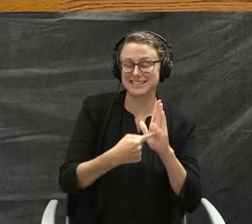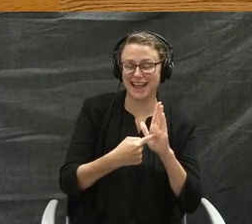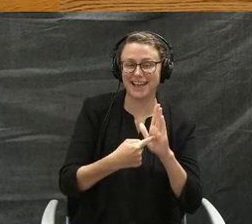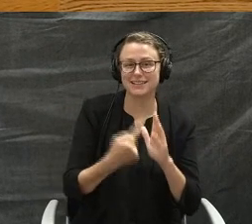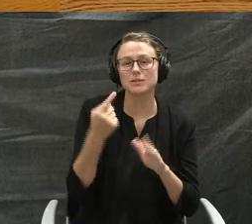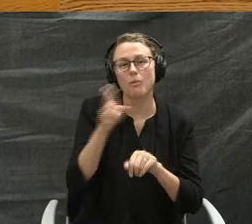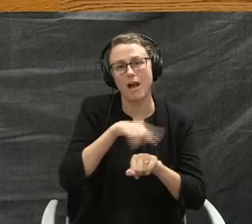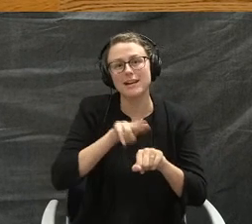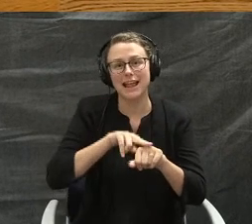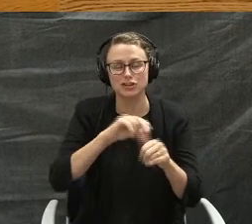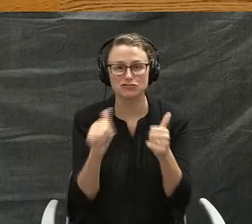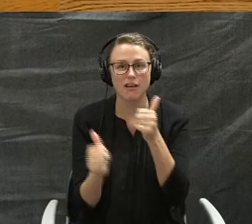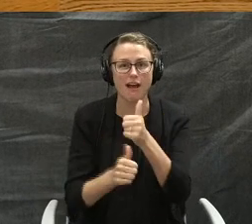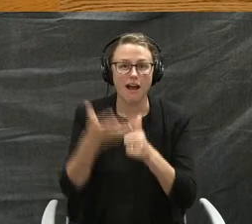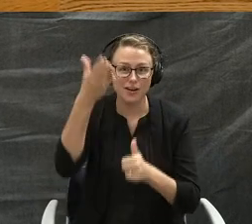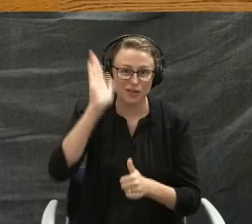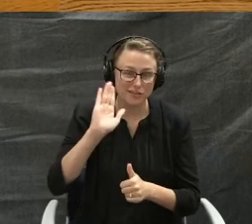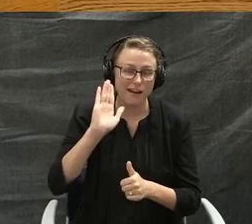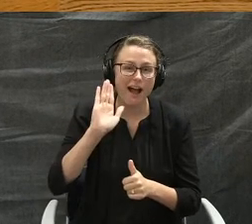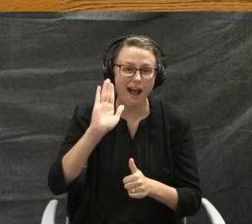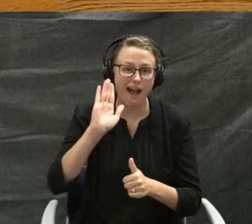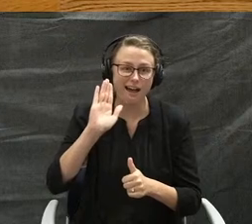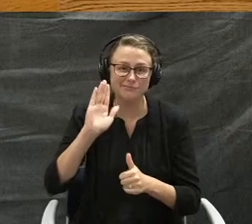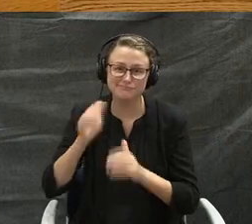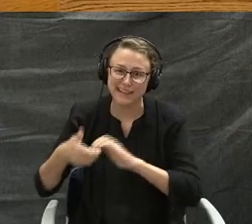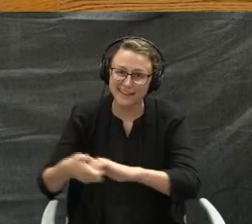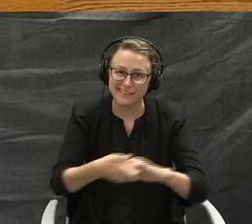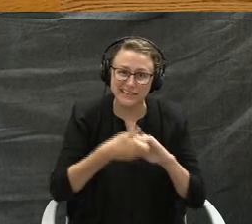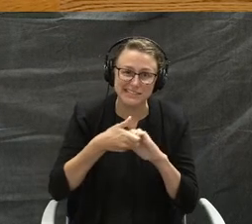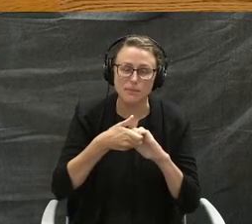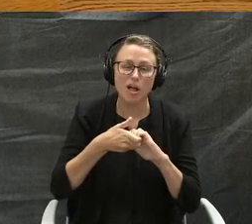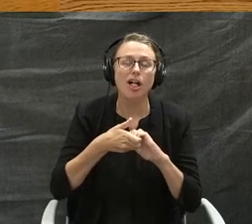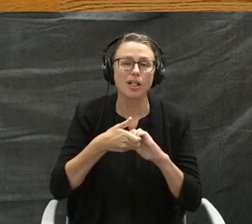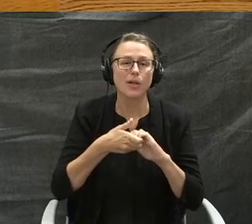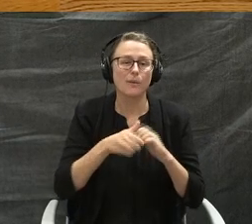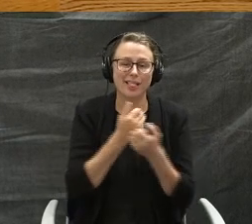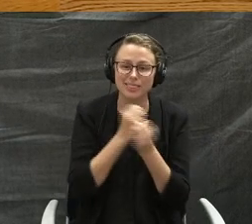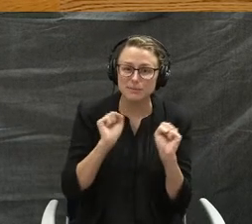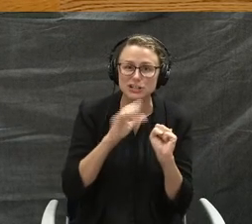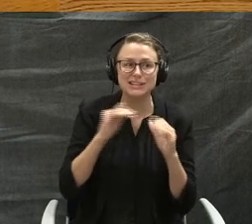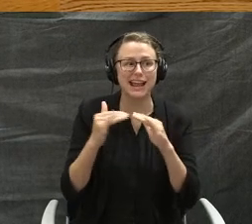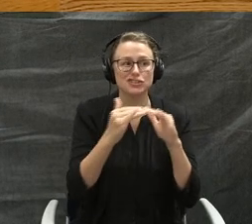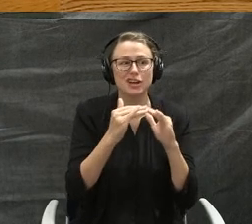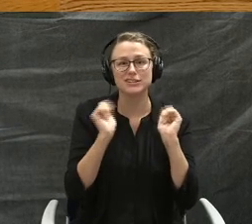stands one nation under God, indivisible, with Liberty and justice for all.